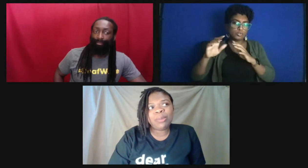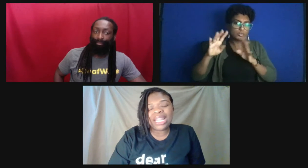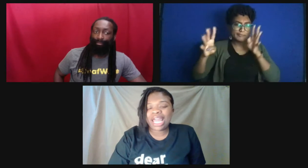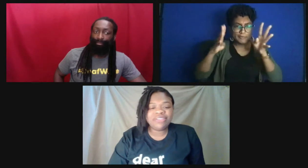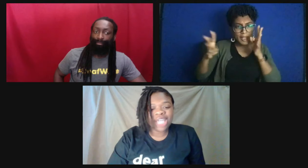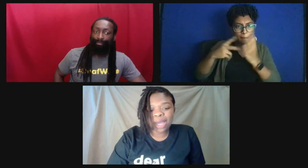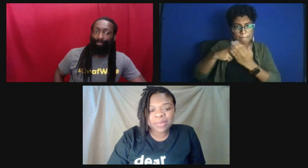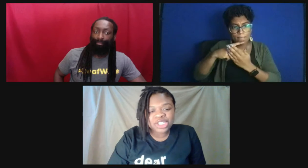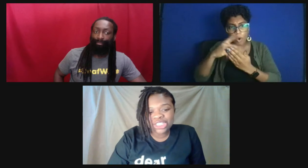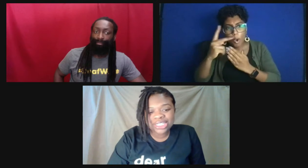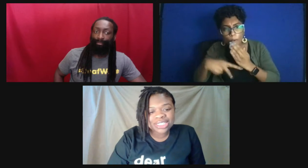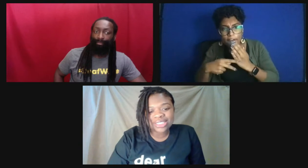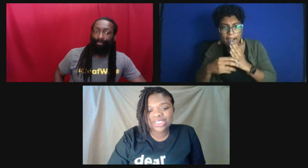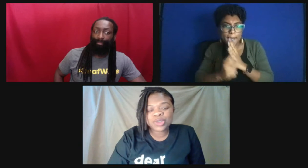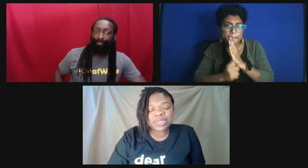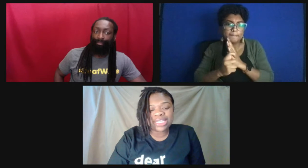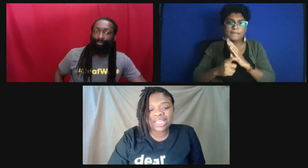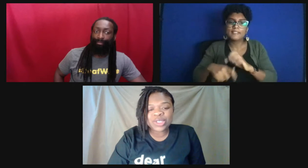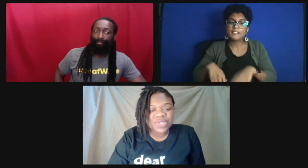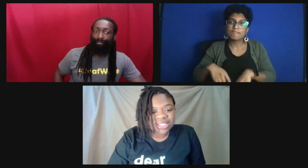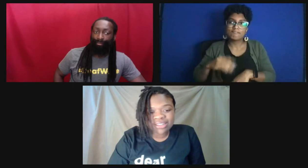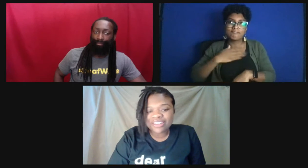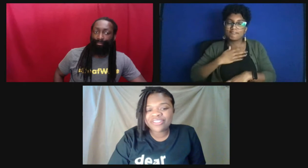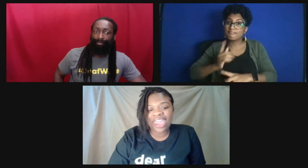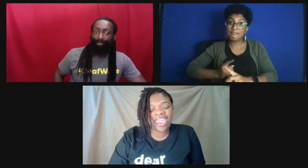you know, my lifetime mission is to be inclusive